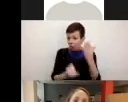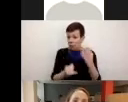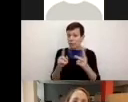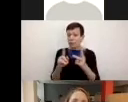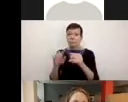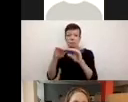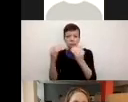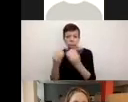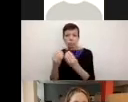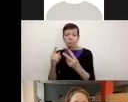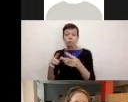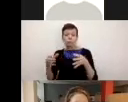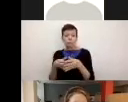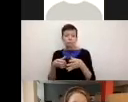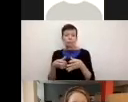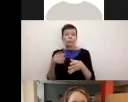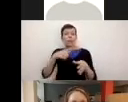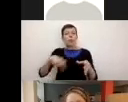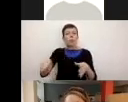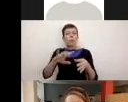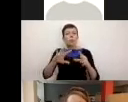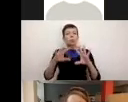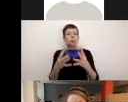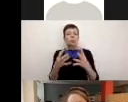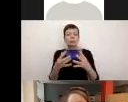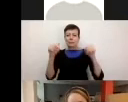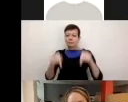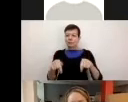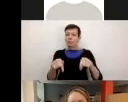in the Treaty 7, Calgary region in any artistic discipline.